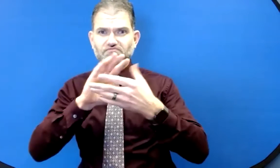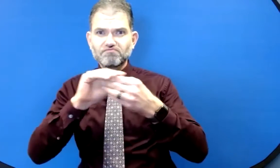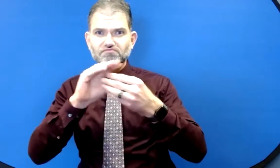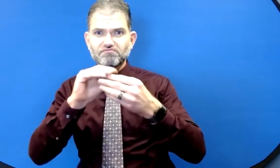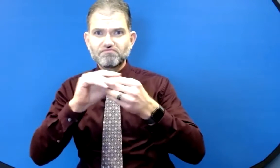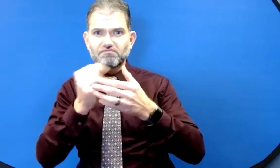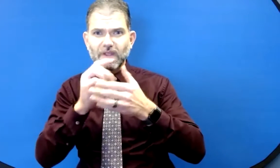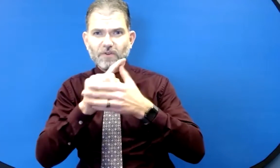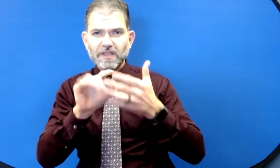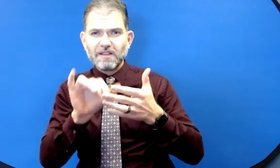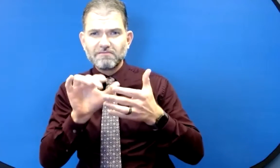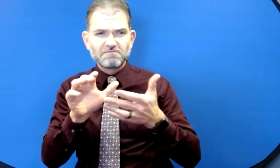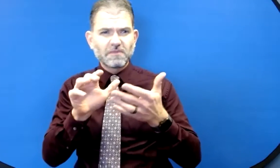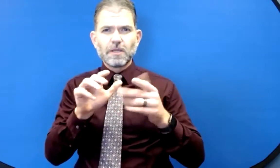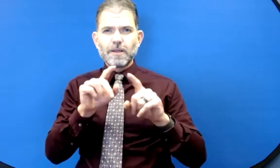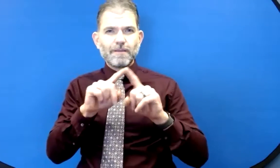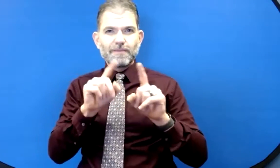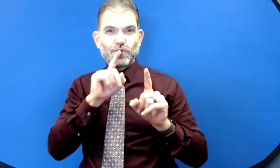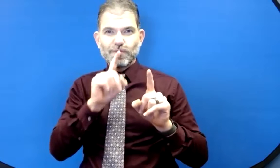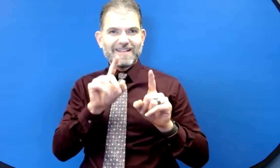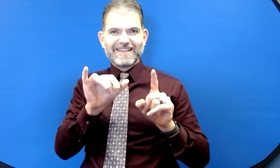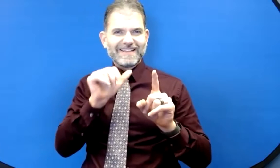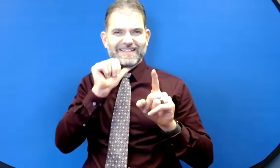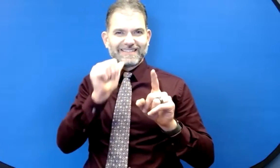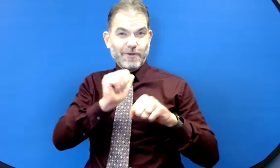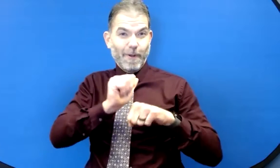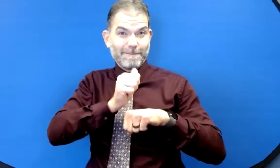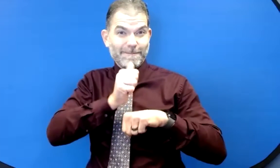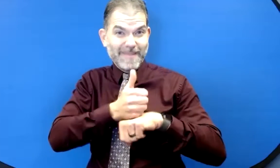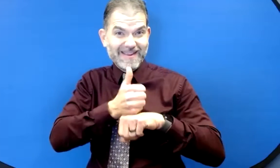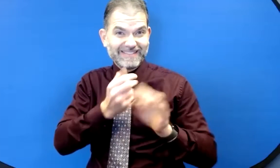ASL Interpreter: They just try to get through the situation by coming up with something that fit